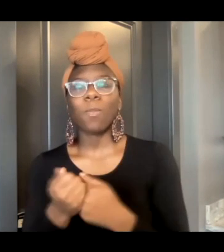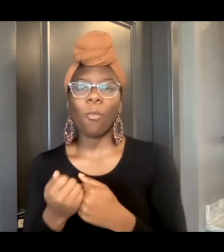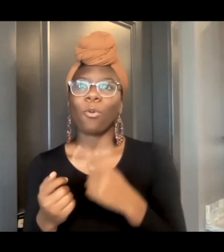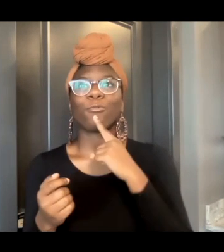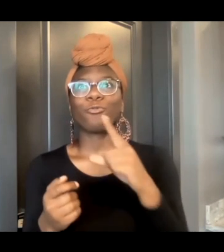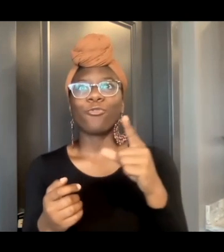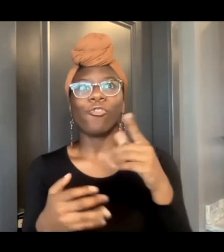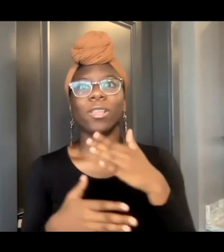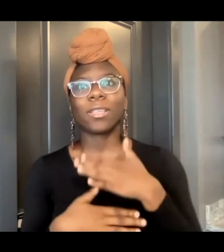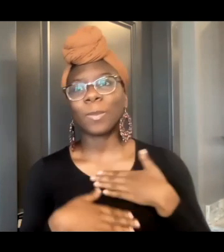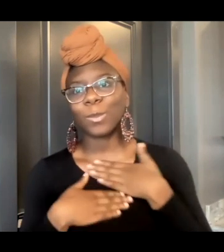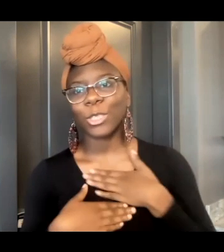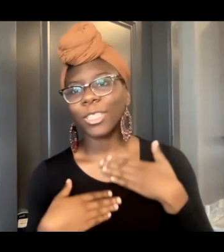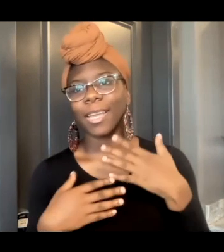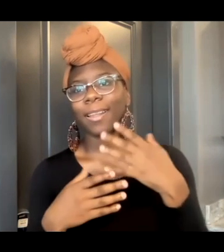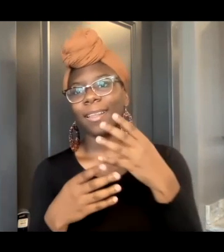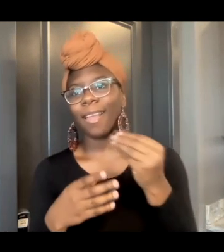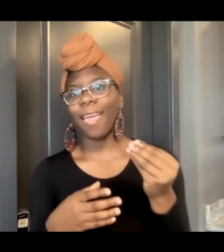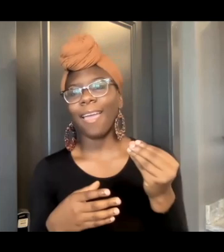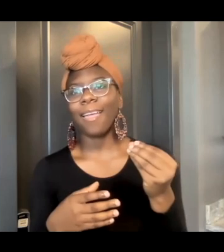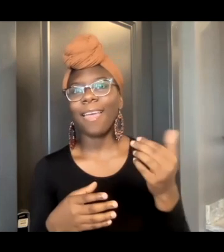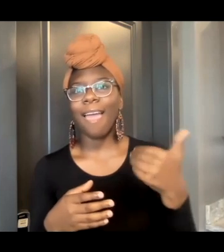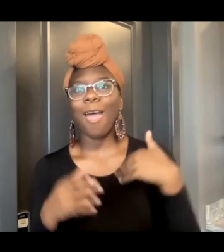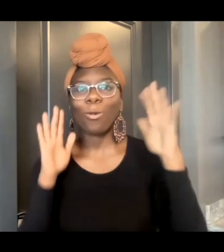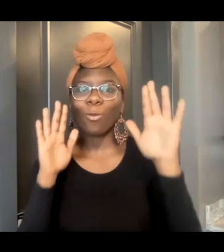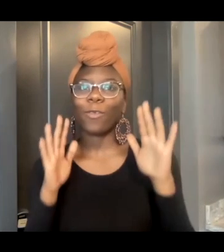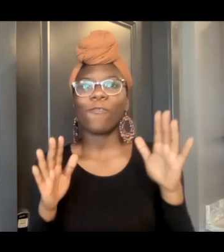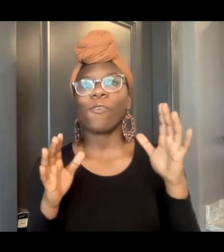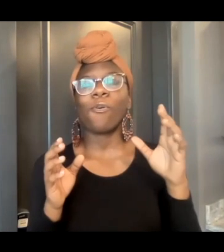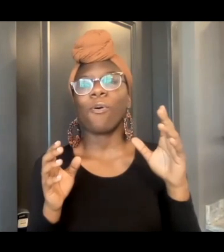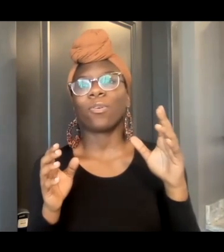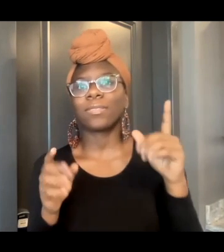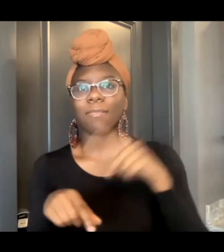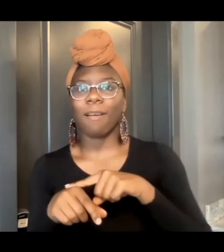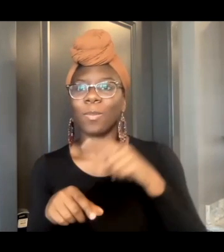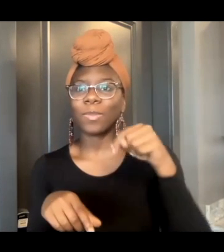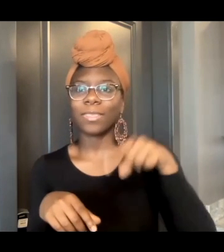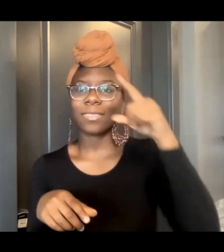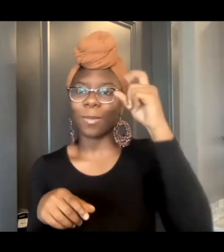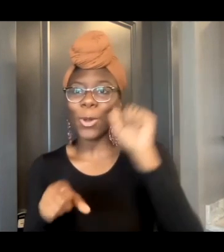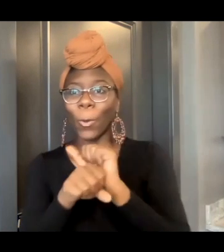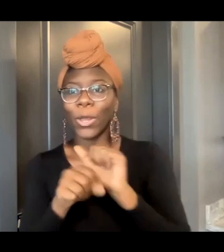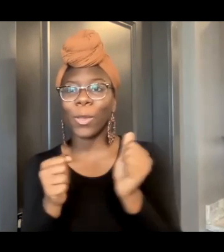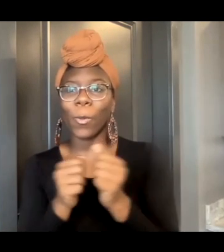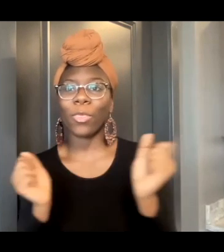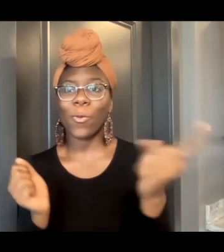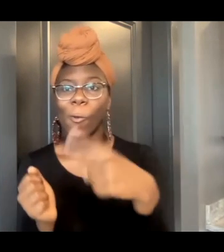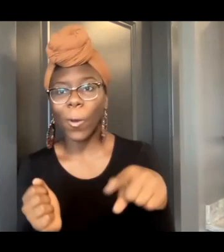Your support was really appreciated and I had a wonderful time this summer, working with you all :)